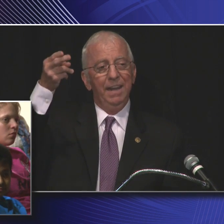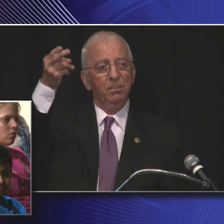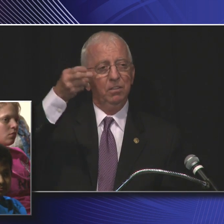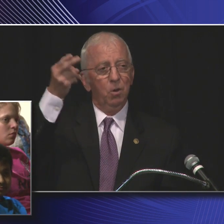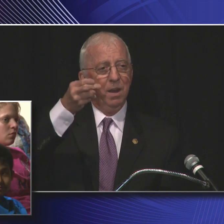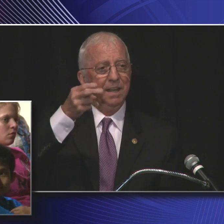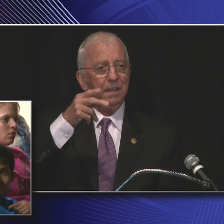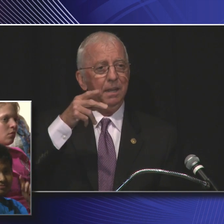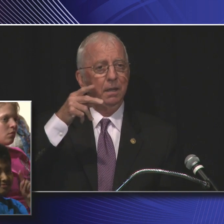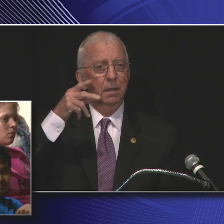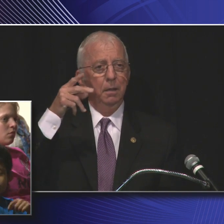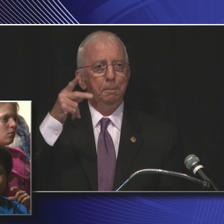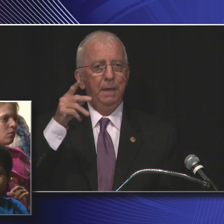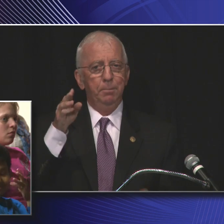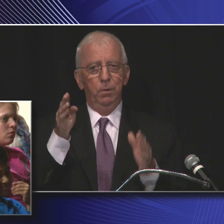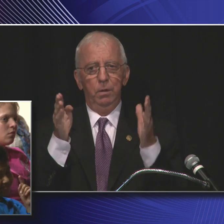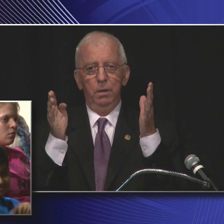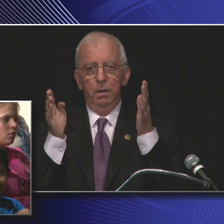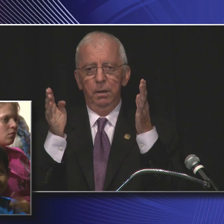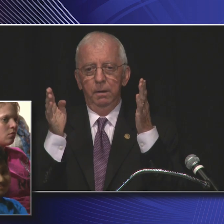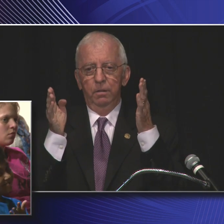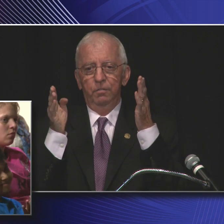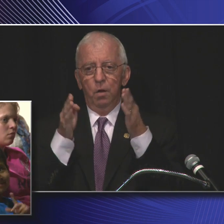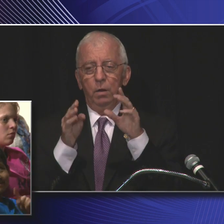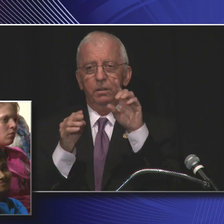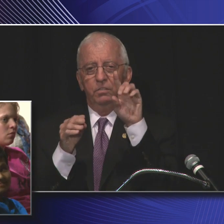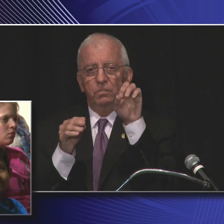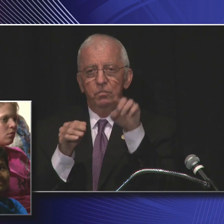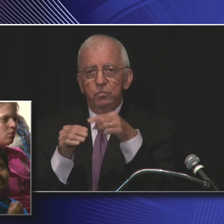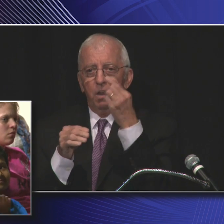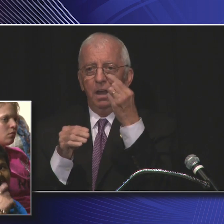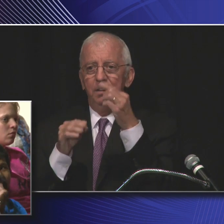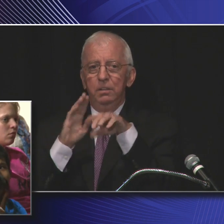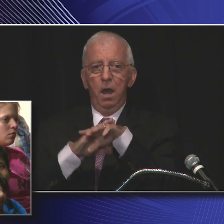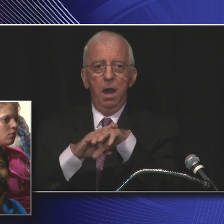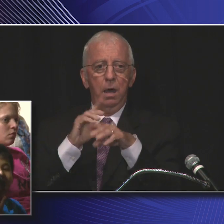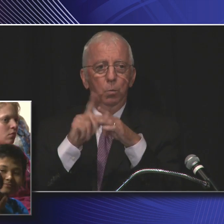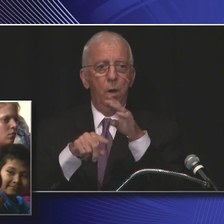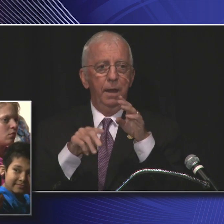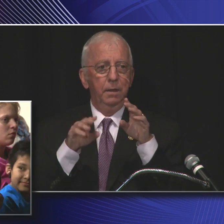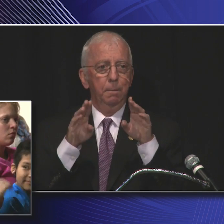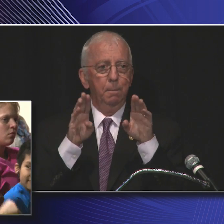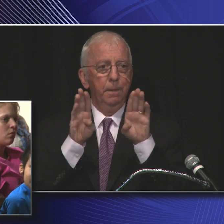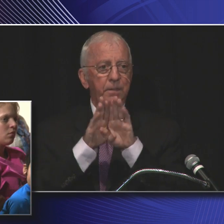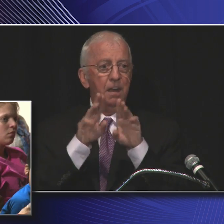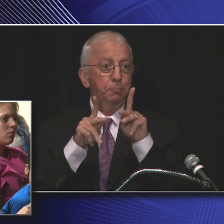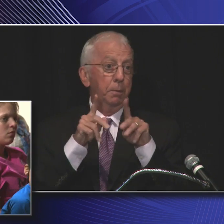But historically people focused just on what deaf people